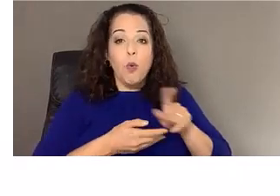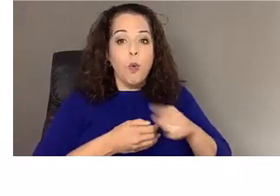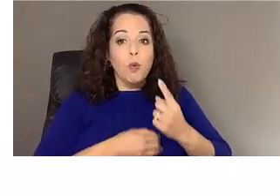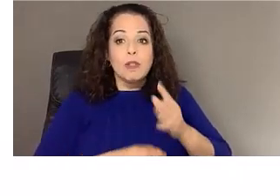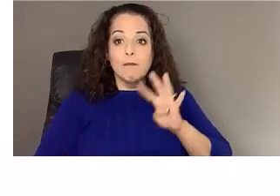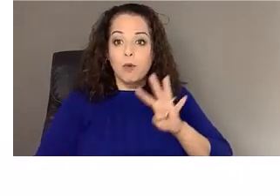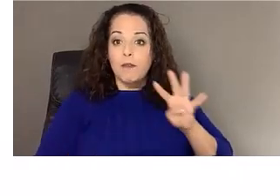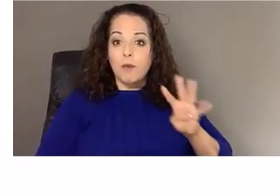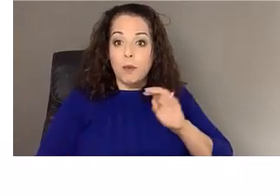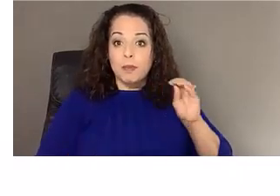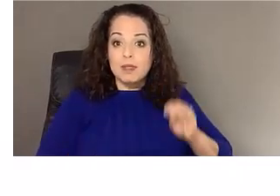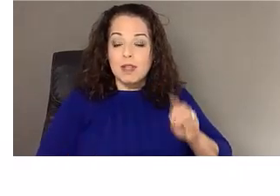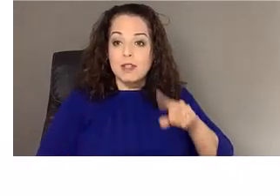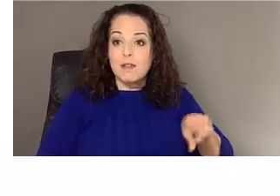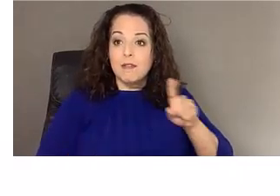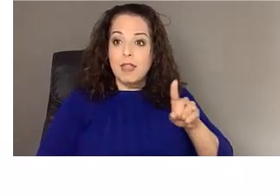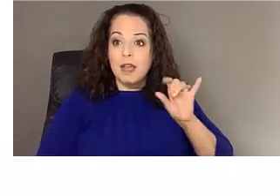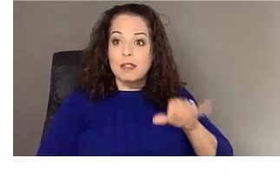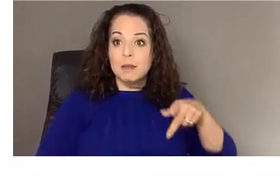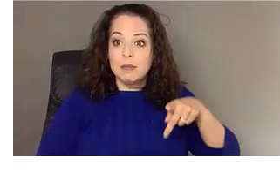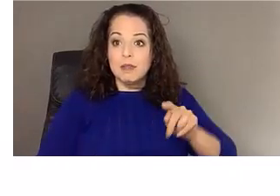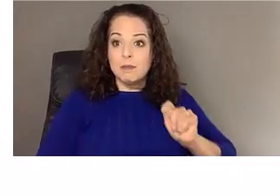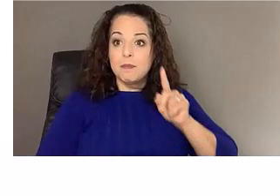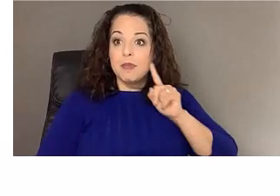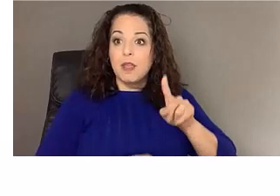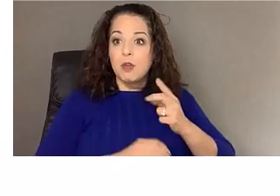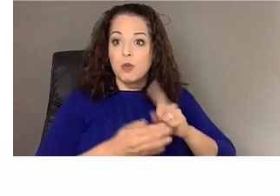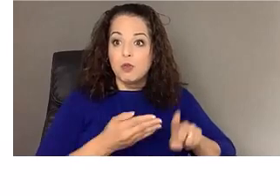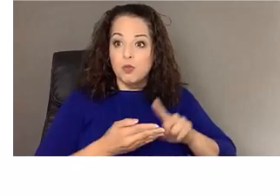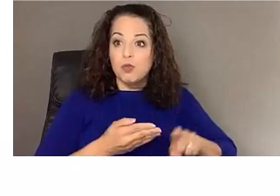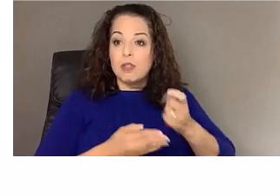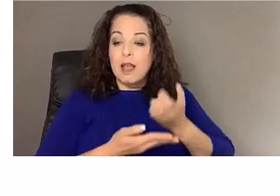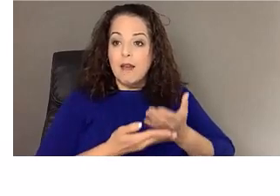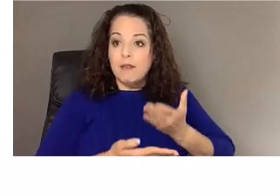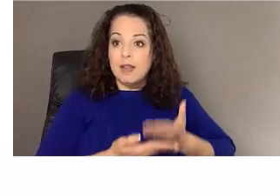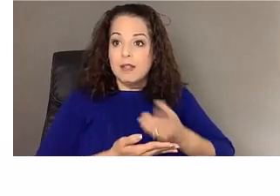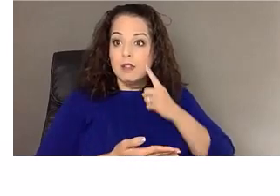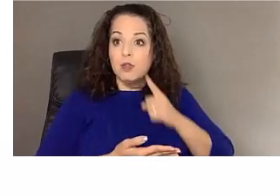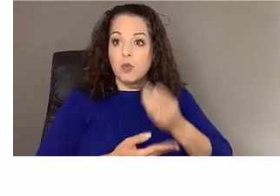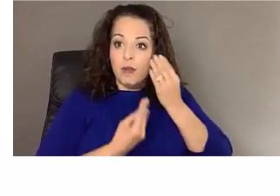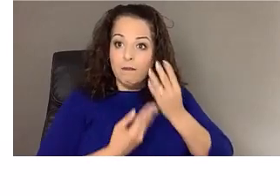of physiotherapists use research evidence to inform their practice.